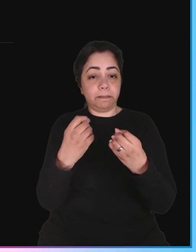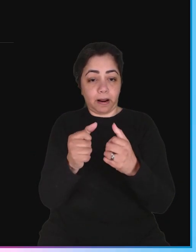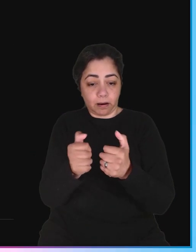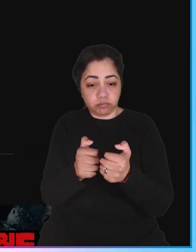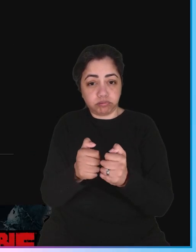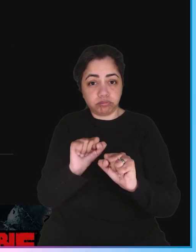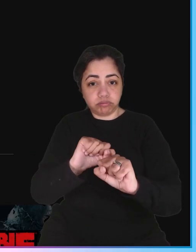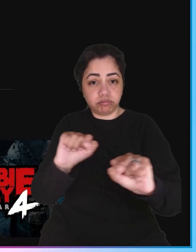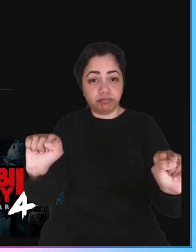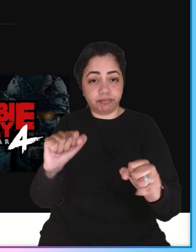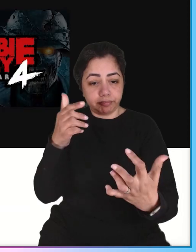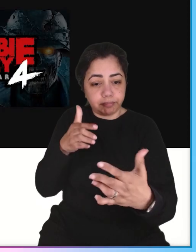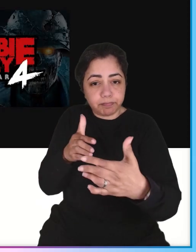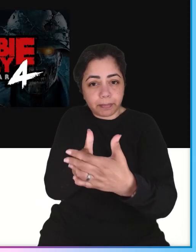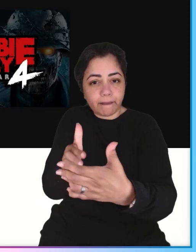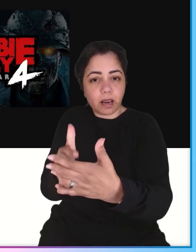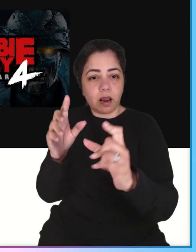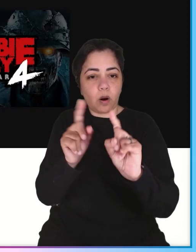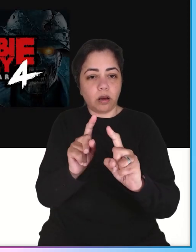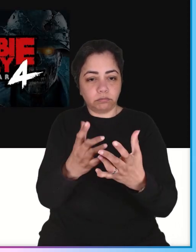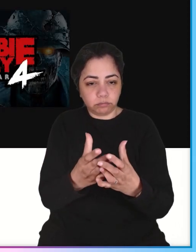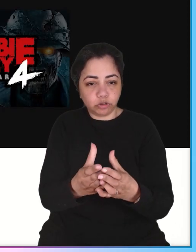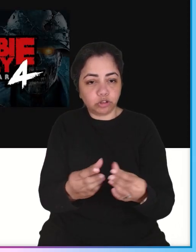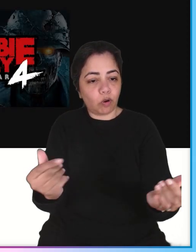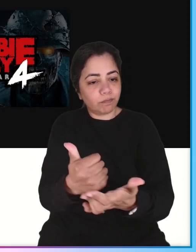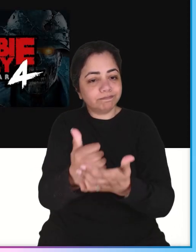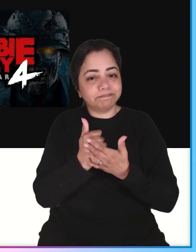You can read all about the full suite of options available on our new accessibility page